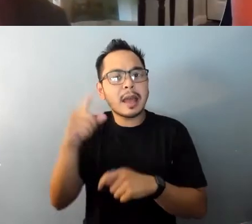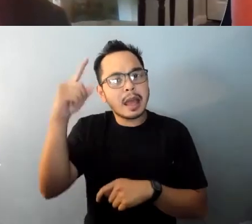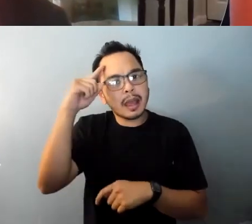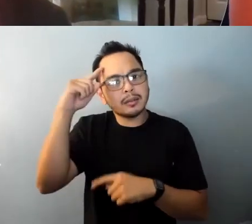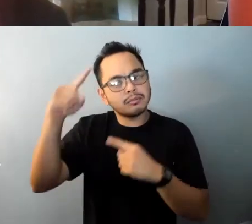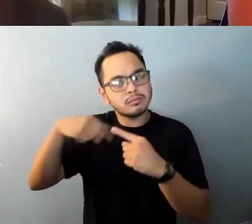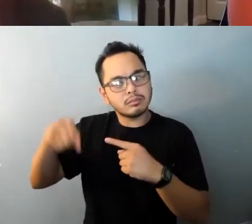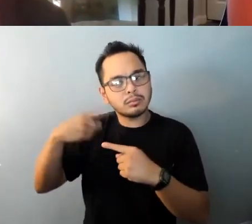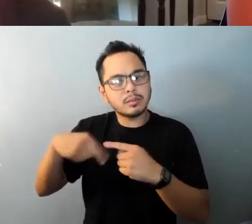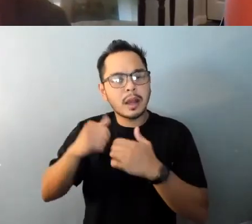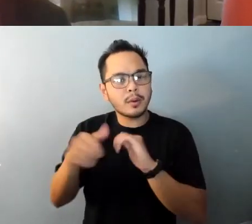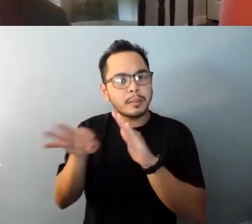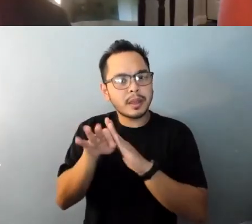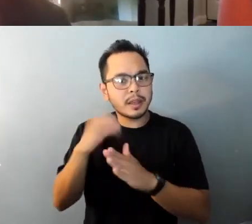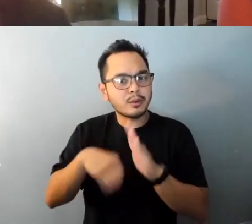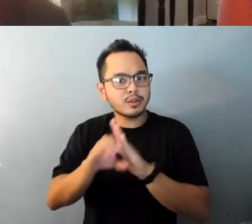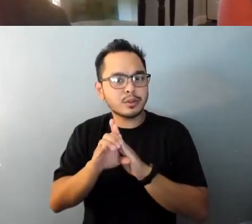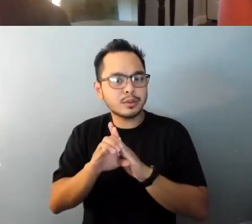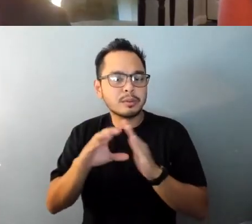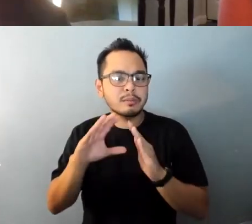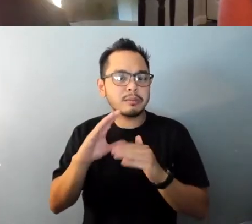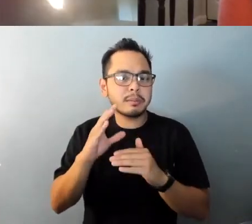I think speaking for me and for a lot of people,